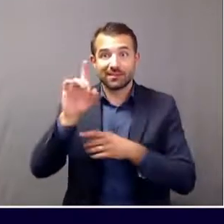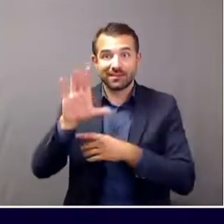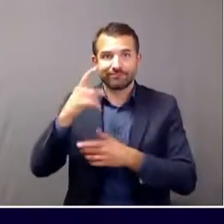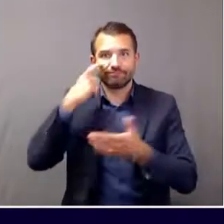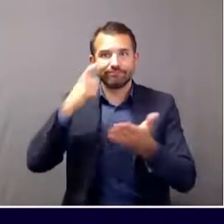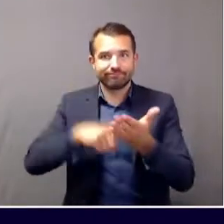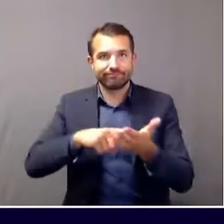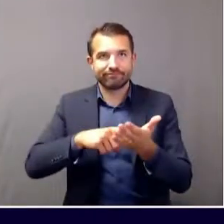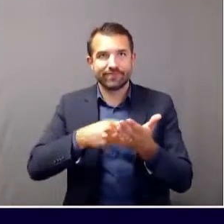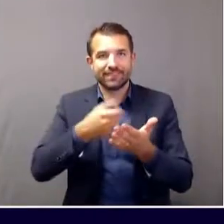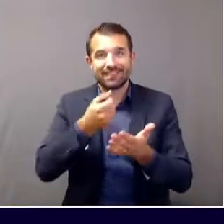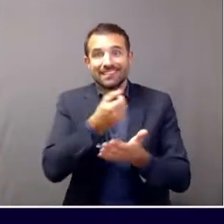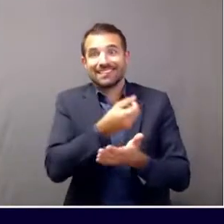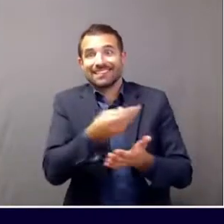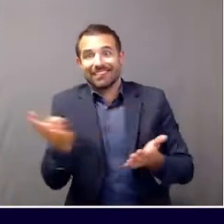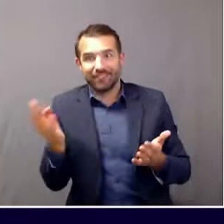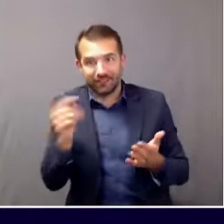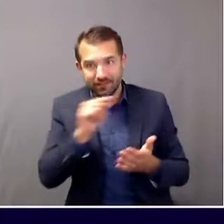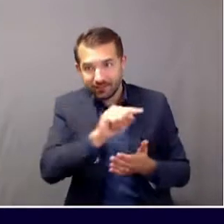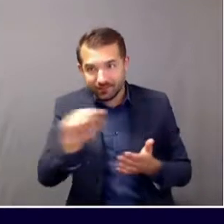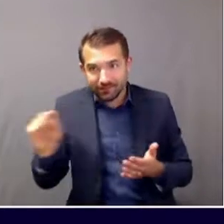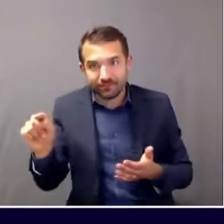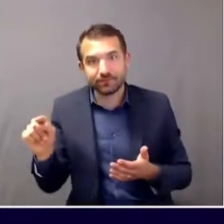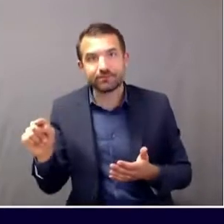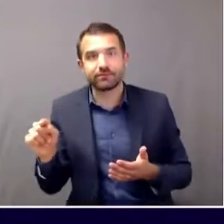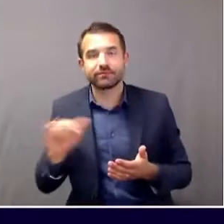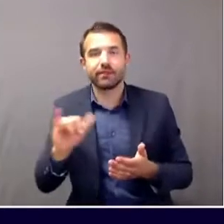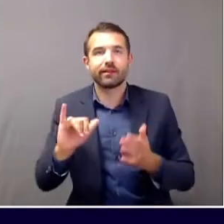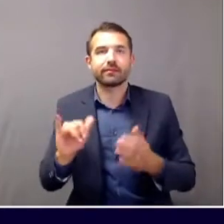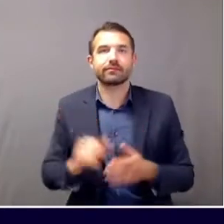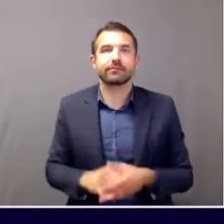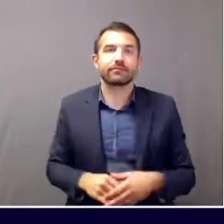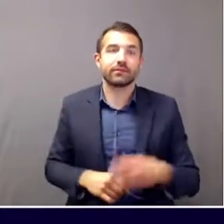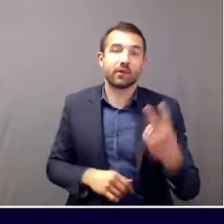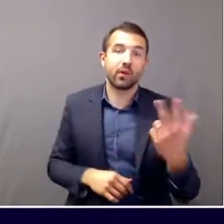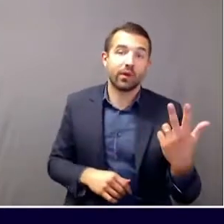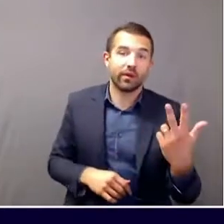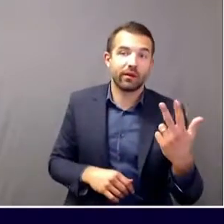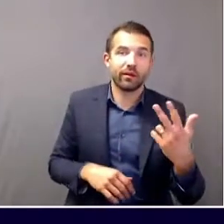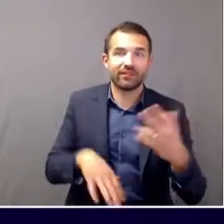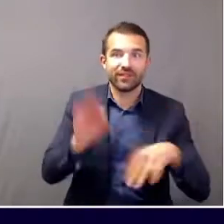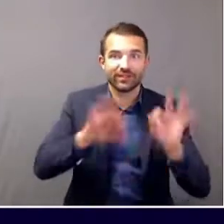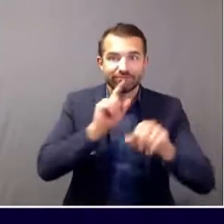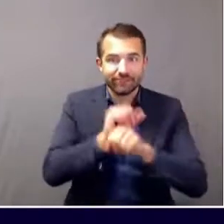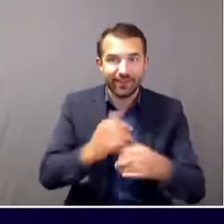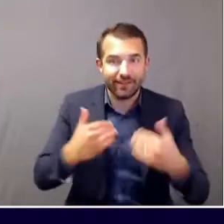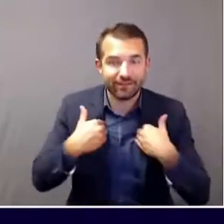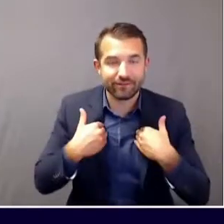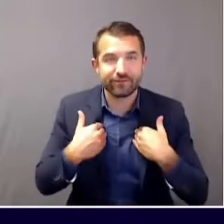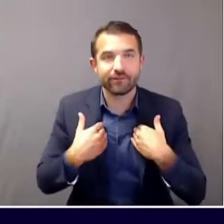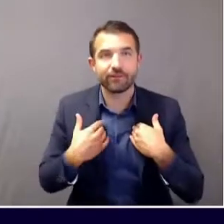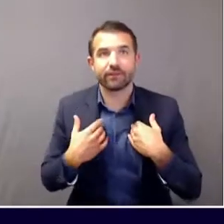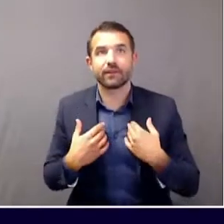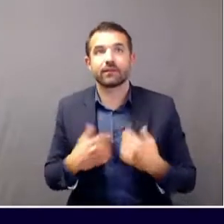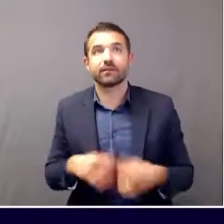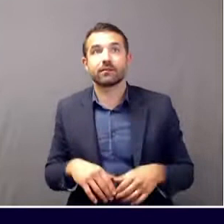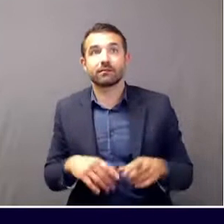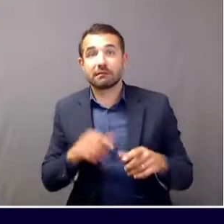say clusters of two or three cases scattered across the